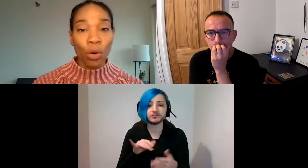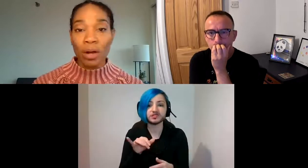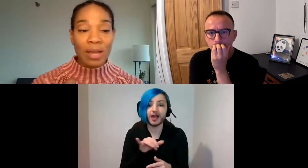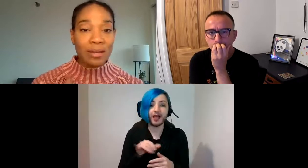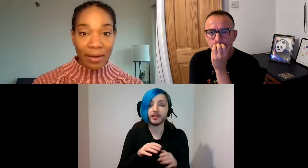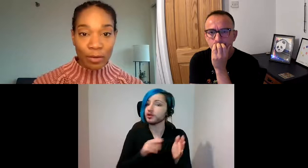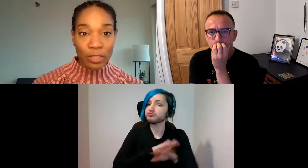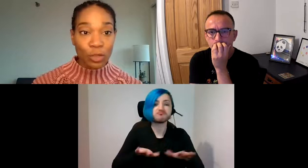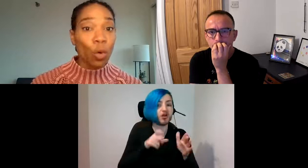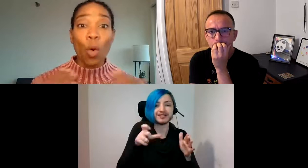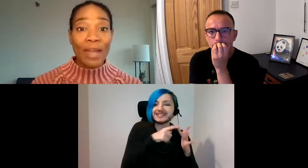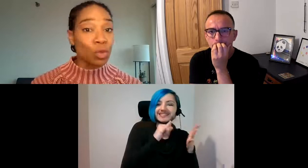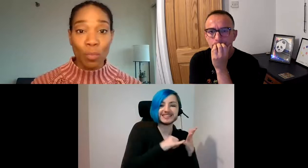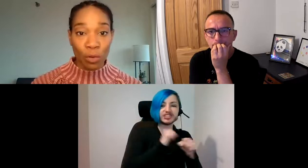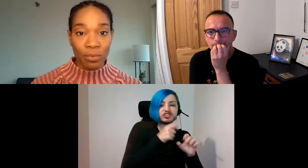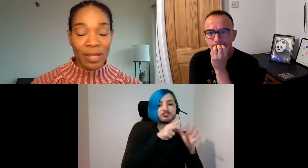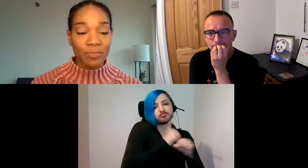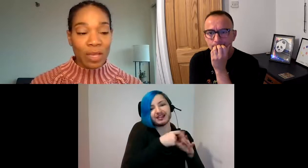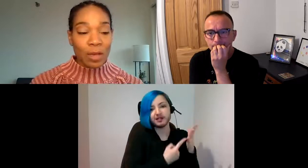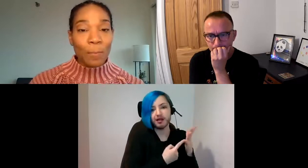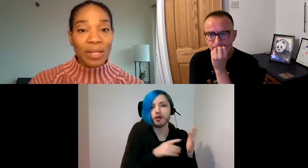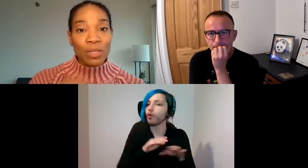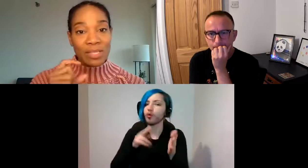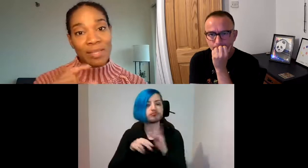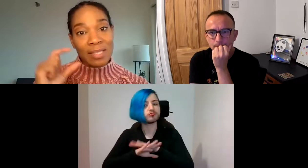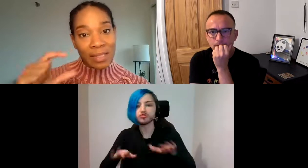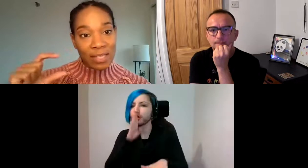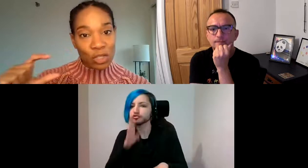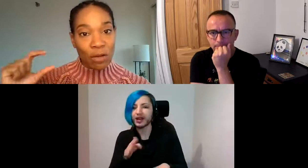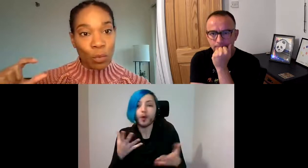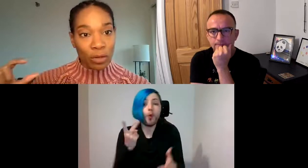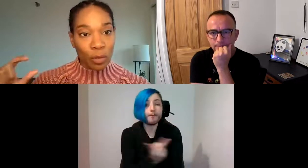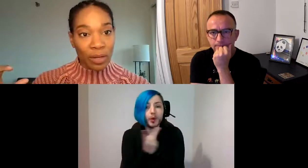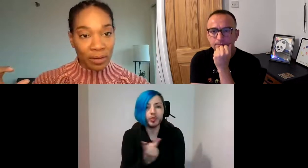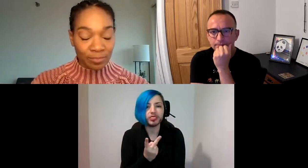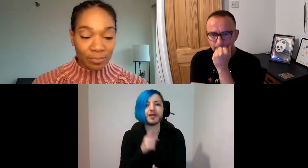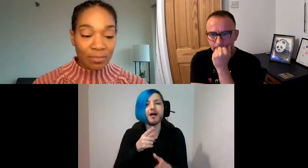I am particular in the dictionary, I like to give validity to all narratives.